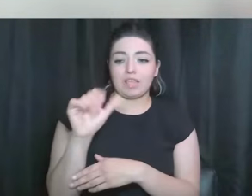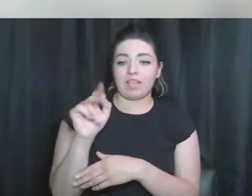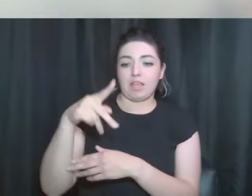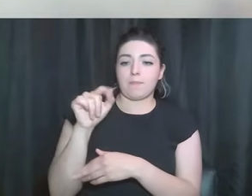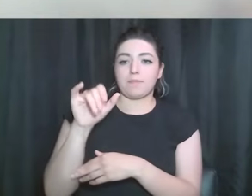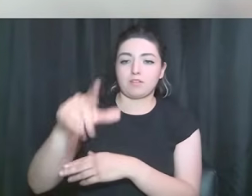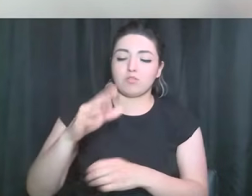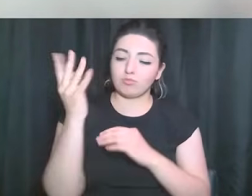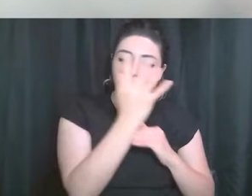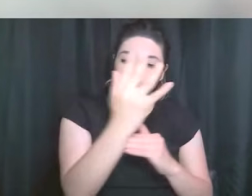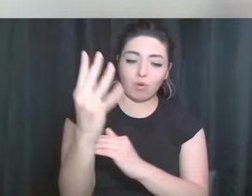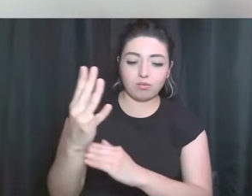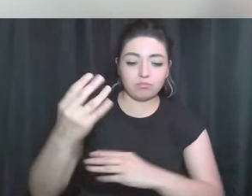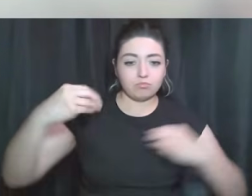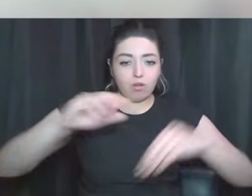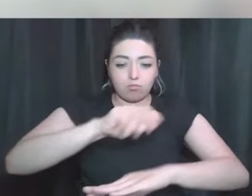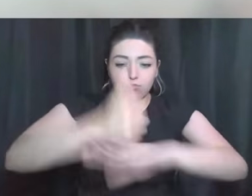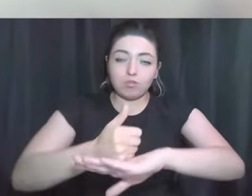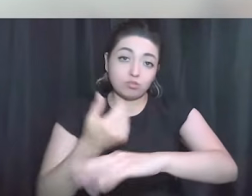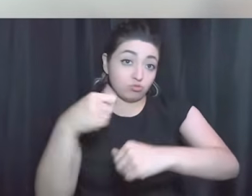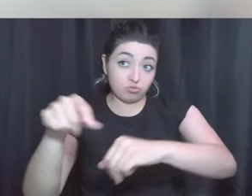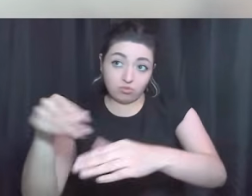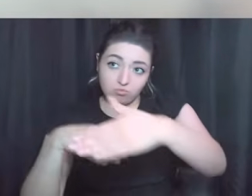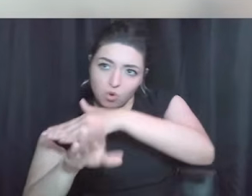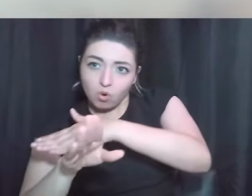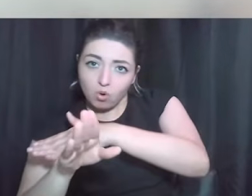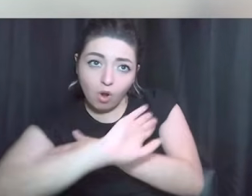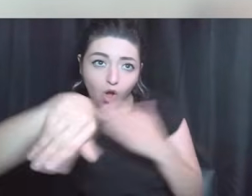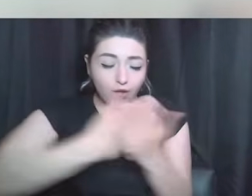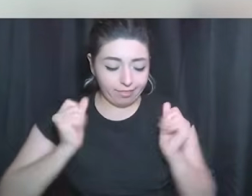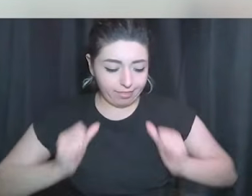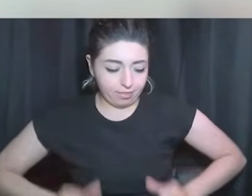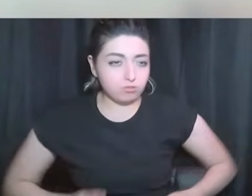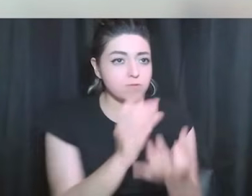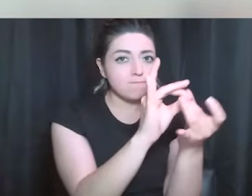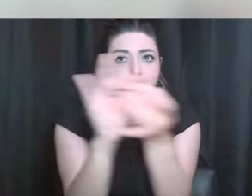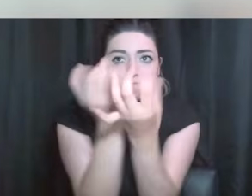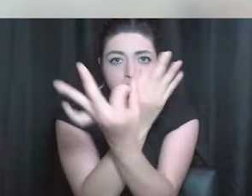to set all the androids there free. My partner and I were sent there to stop them.